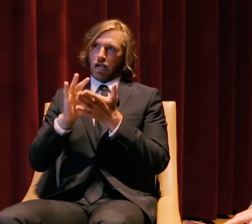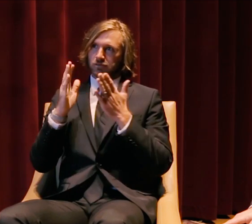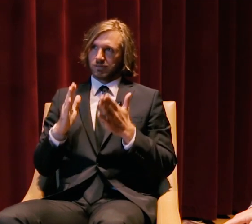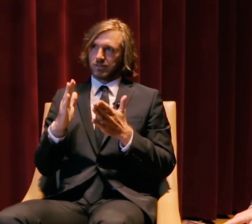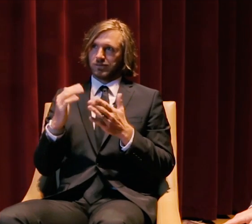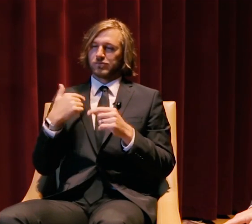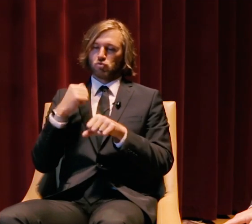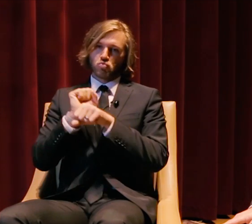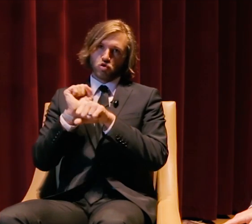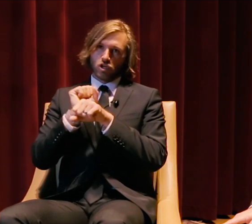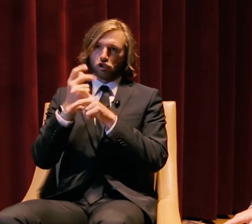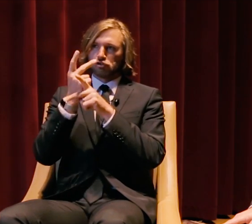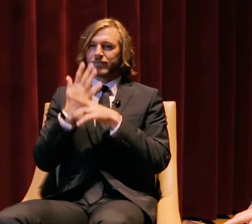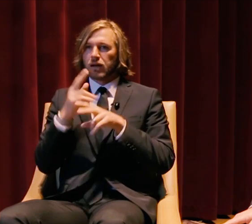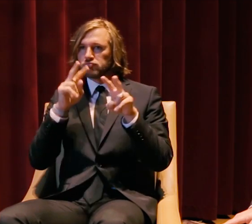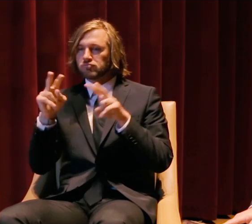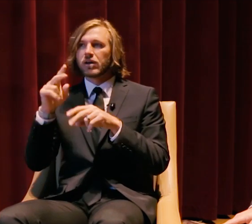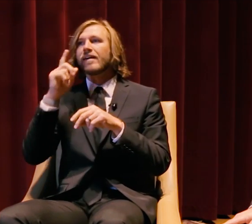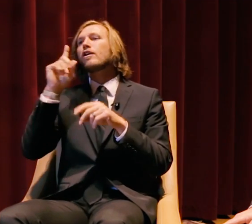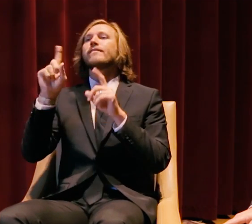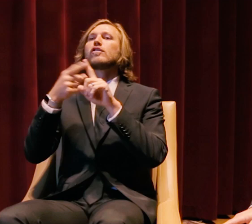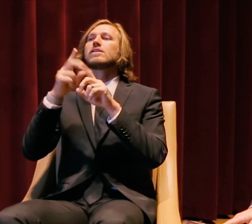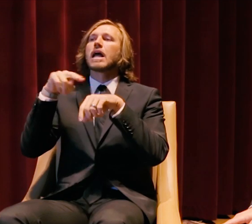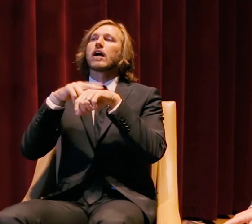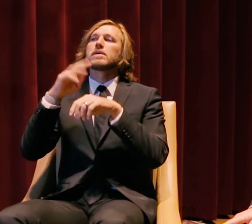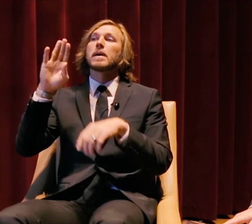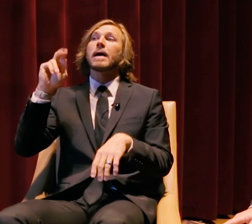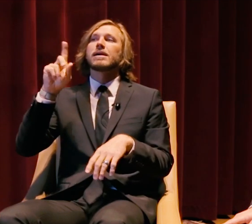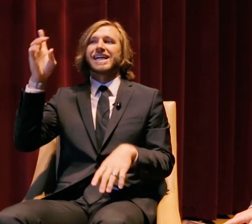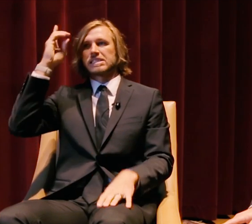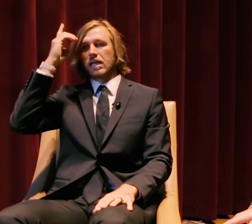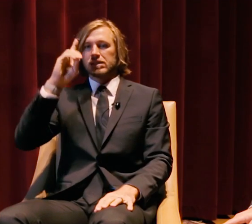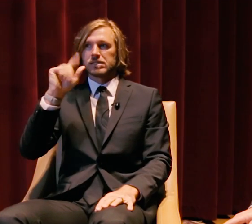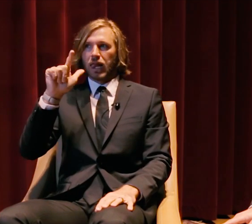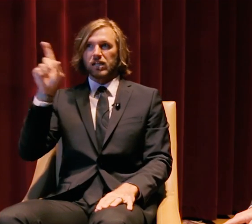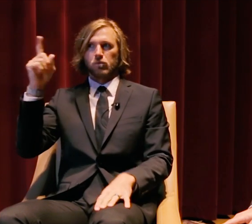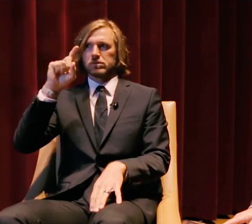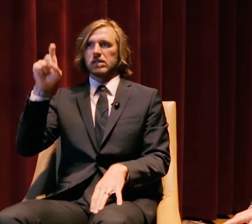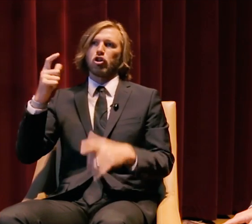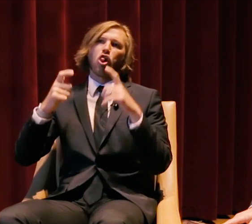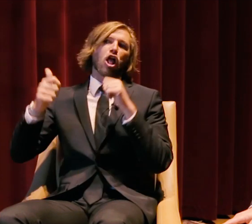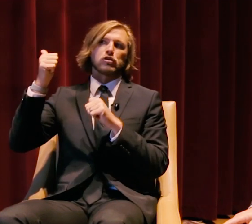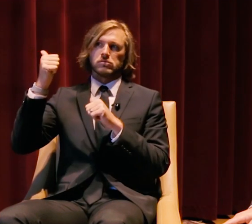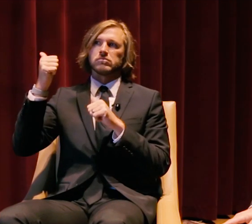working as a supervisor for First National Bank of Dallas, one of Texas's largest